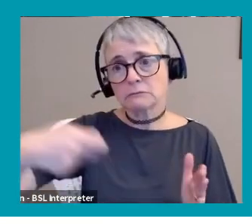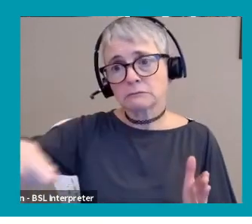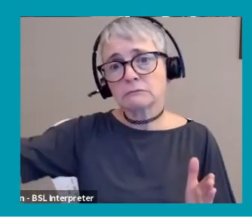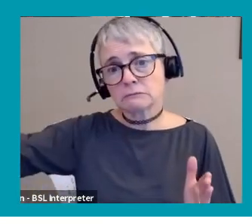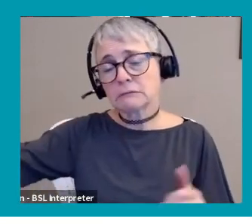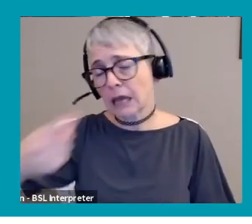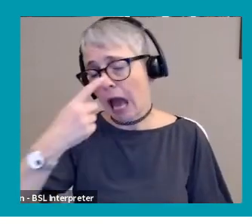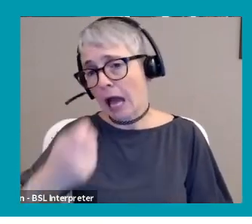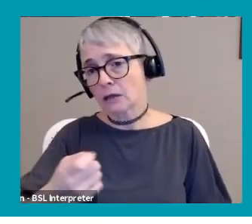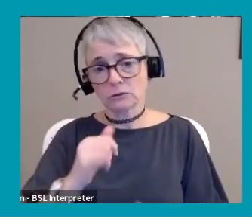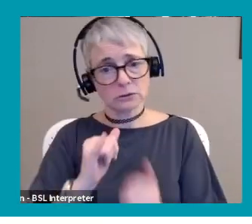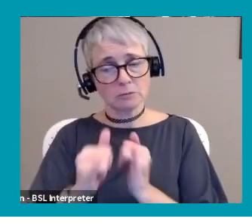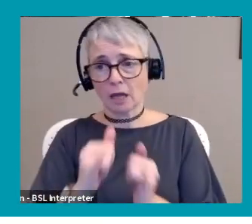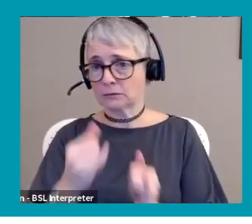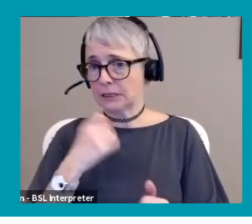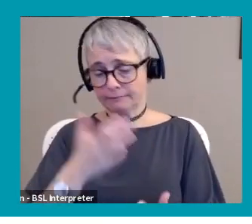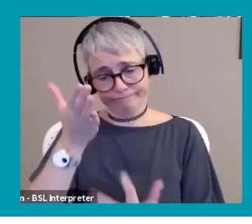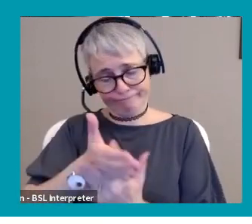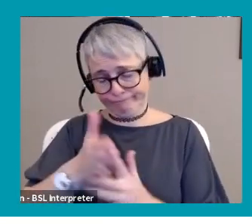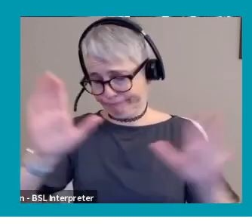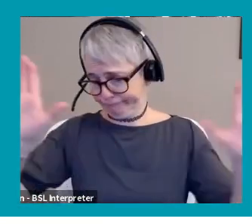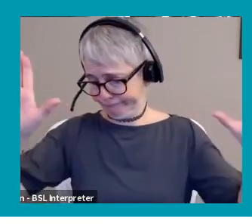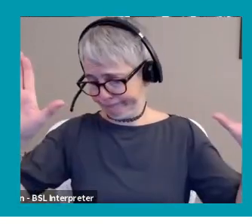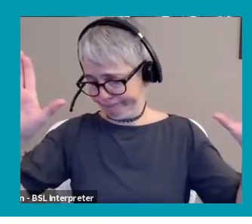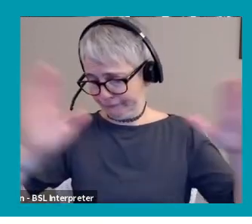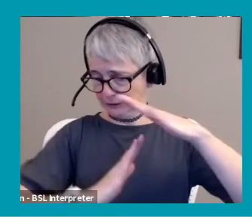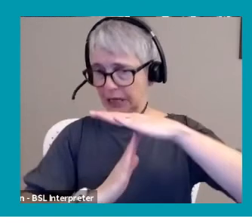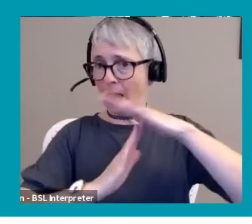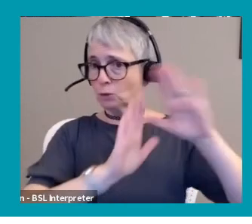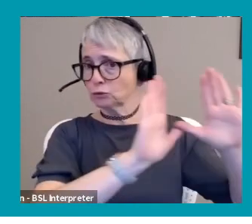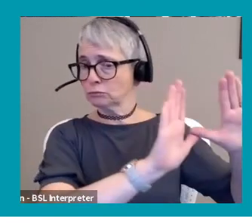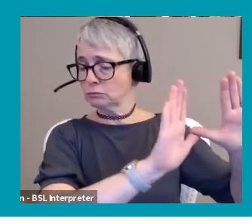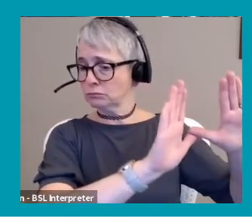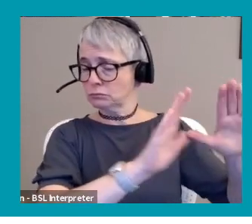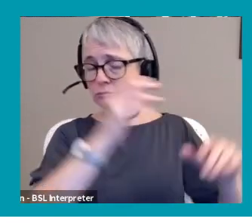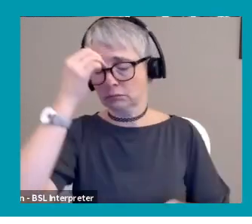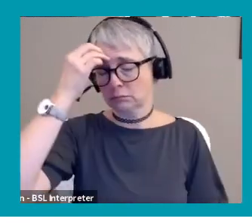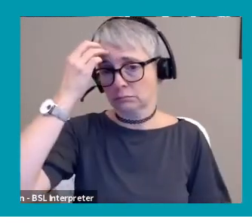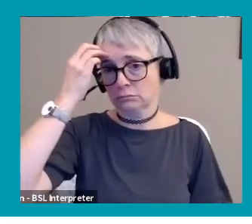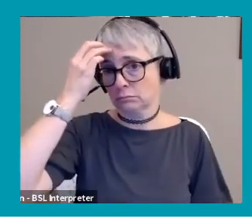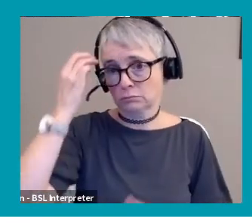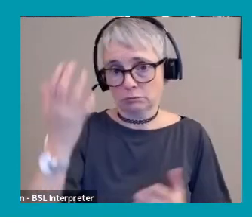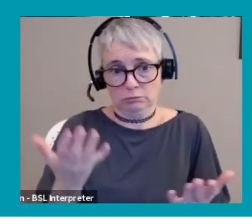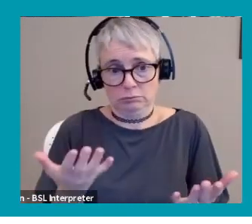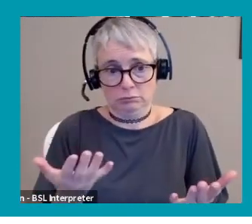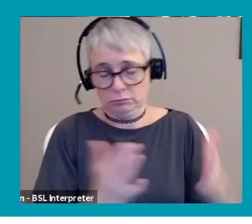that you take those breaks. It's okay to step away for a while, less is more and take more breaks.